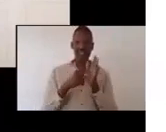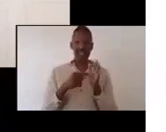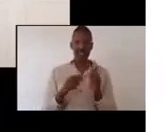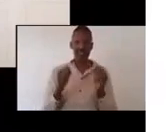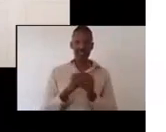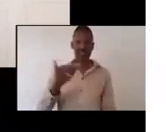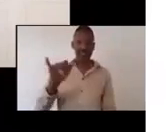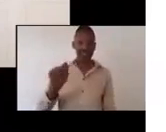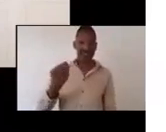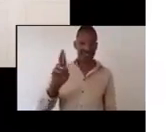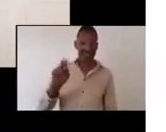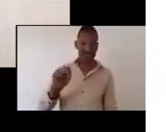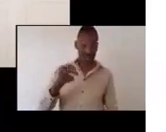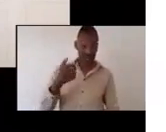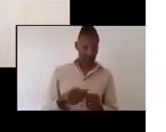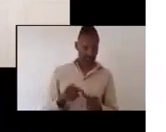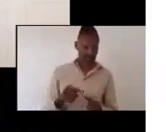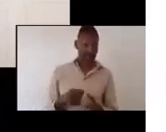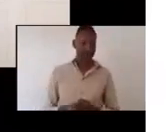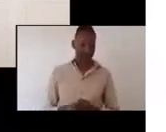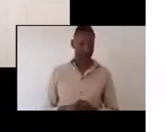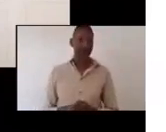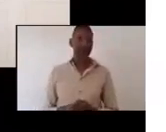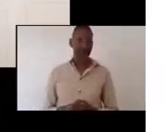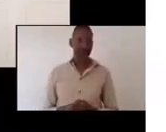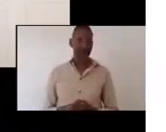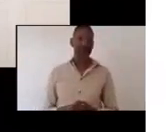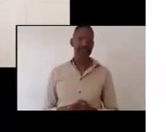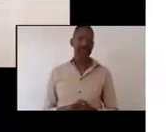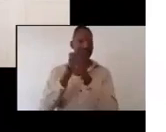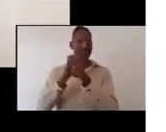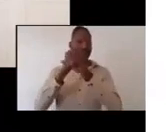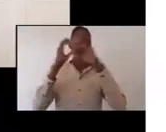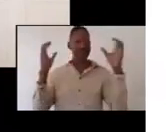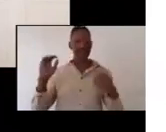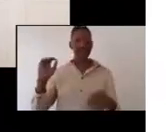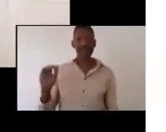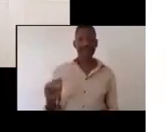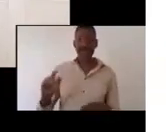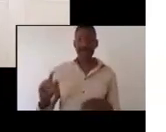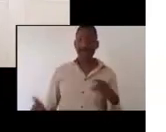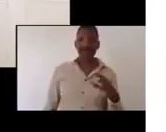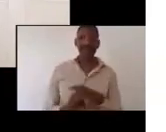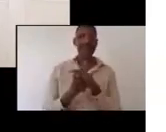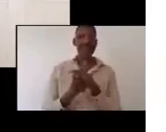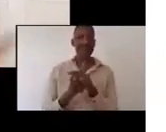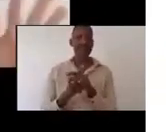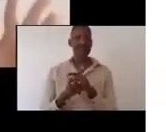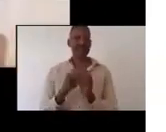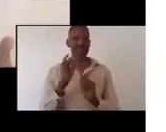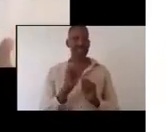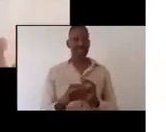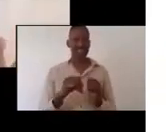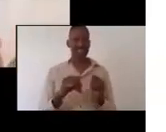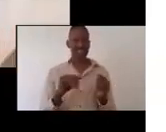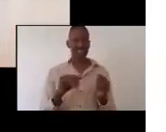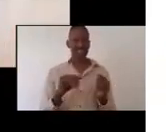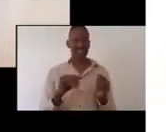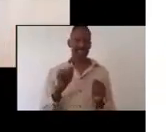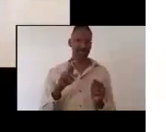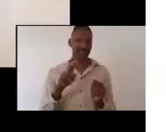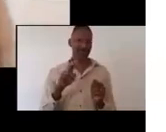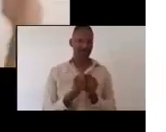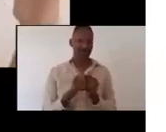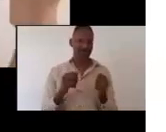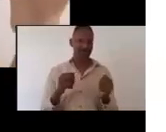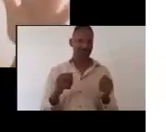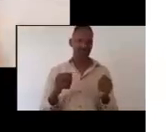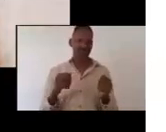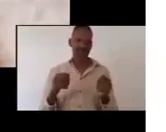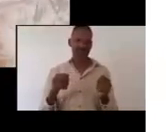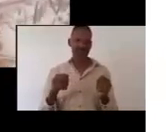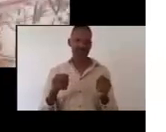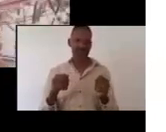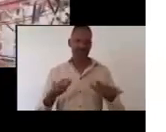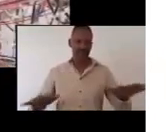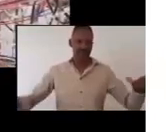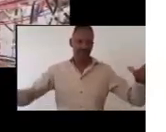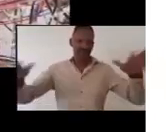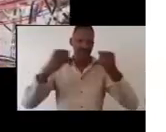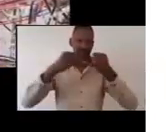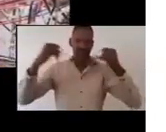In this scenario, a child comes to a collaborative dropping program where they're presented with a lot of yarn attached to the windows and walls that made a big spider web.